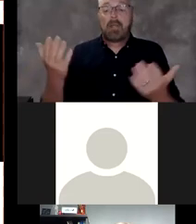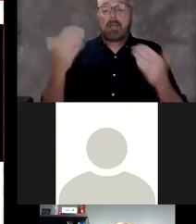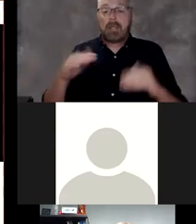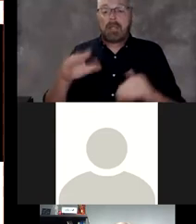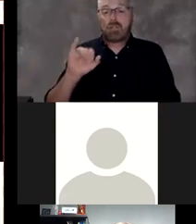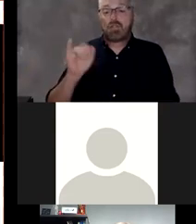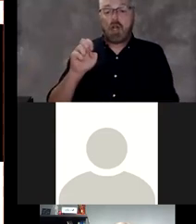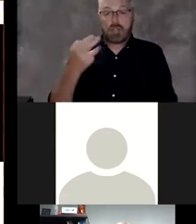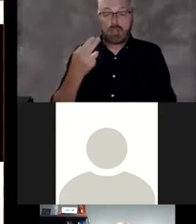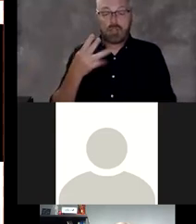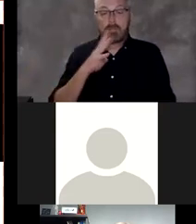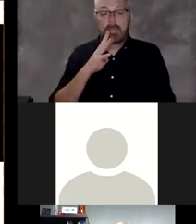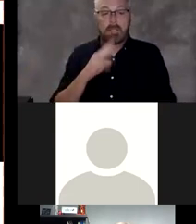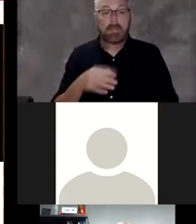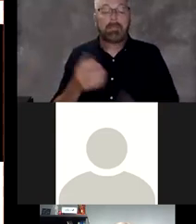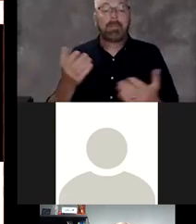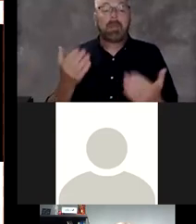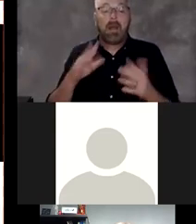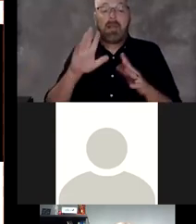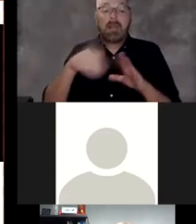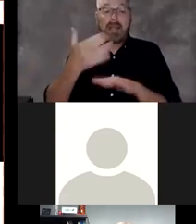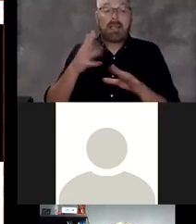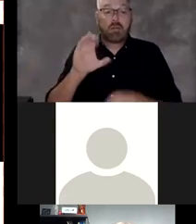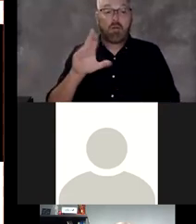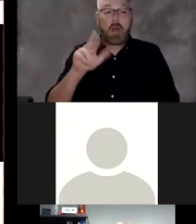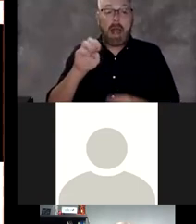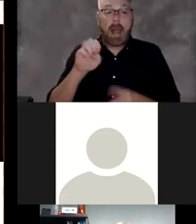THE NEXT CRIME WE ARE GOING TO COVER IS INDECENT CONTACT WITH A